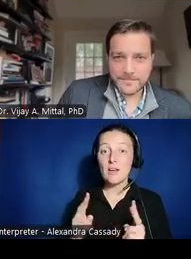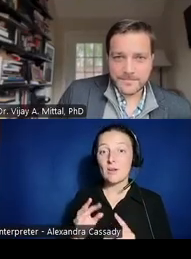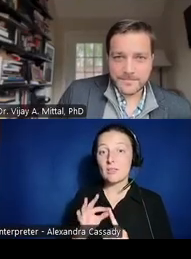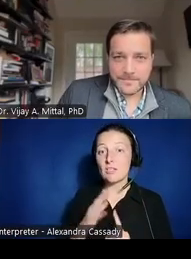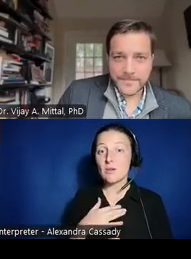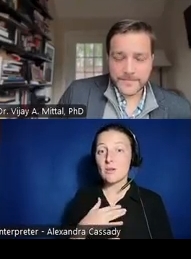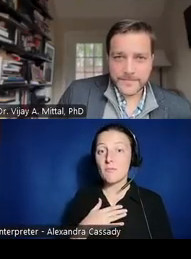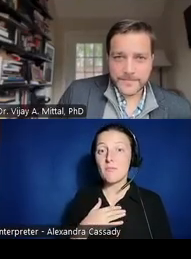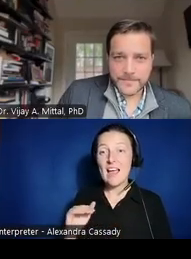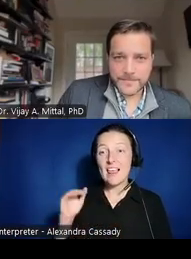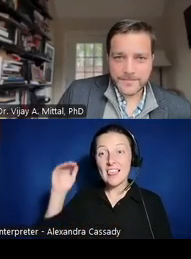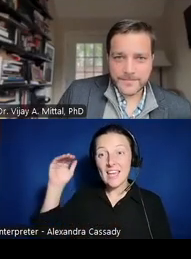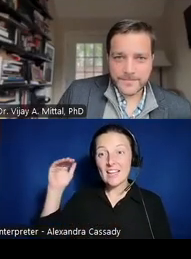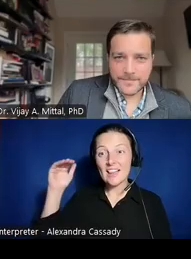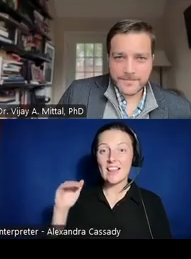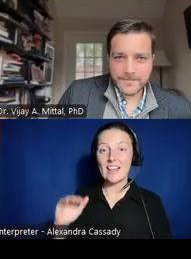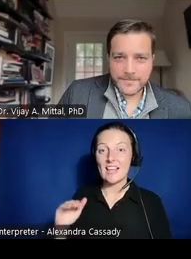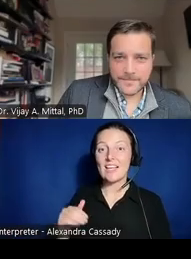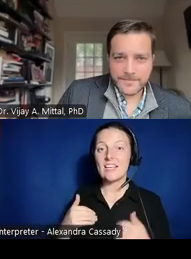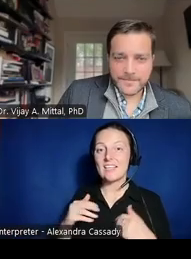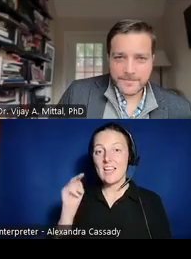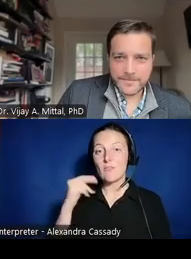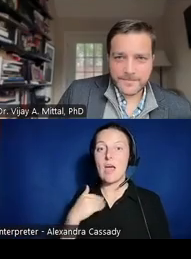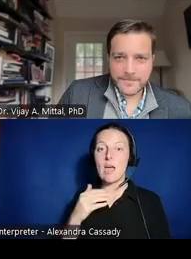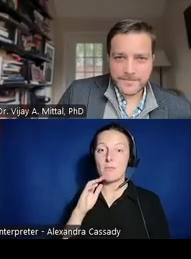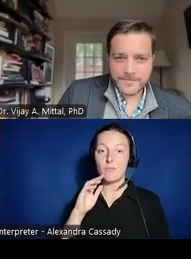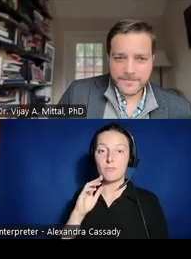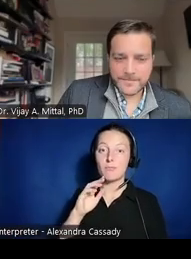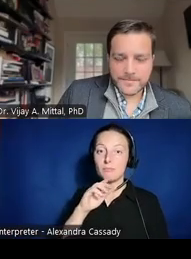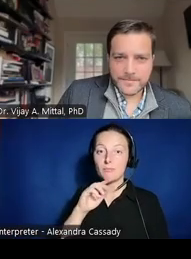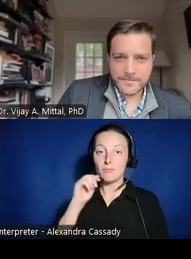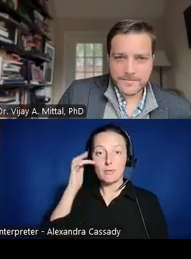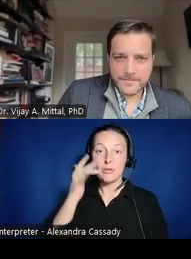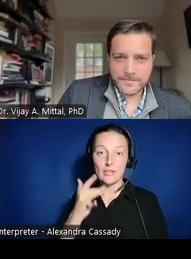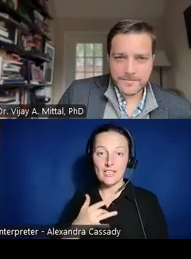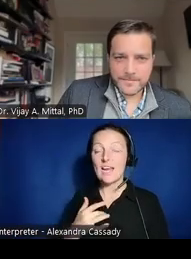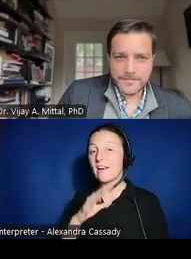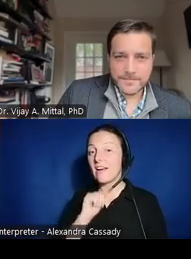birthday. Because he was turning seven, we wanted to make it an incredible event. When my mother and